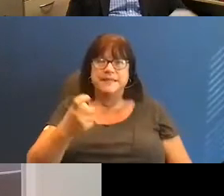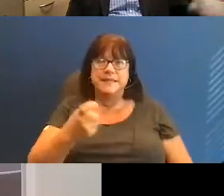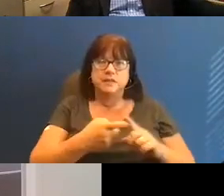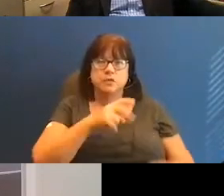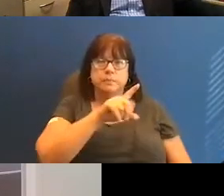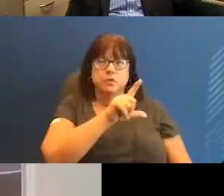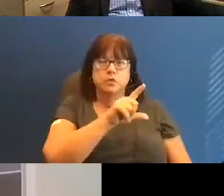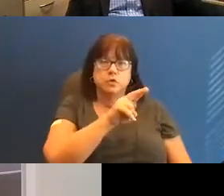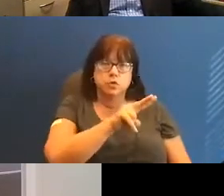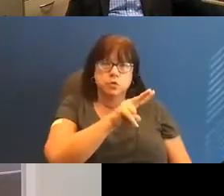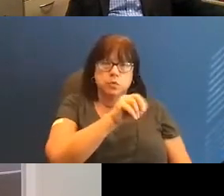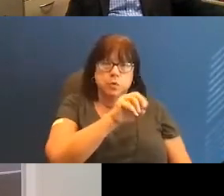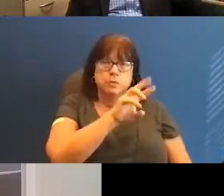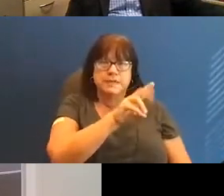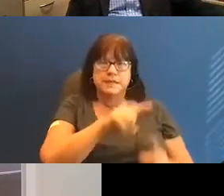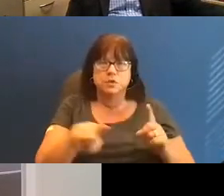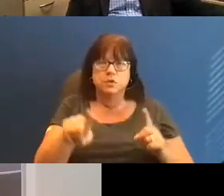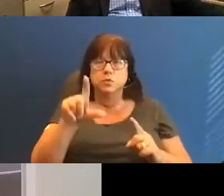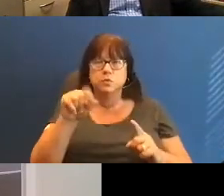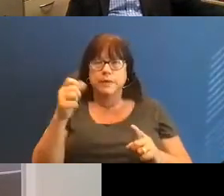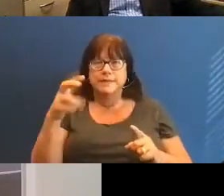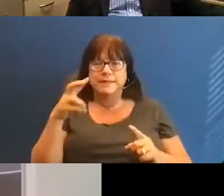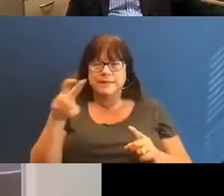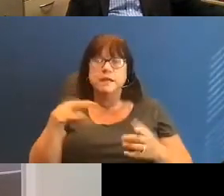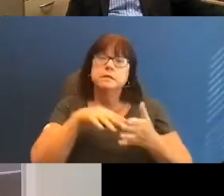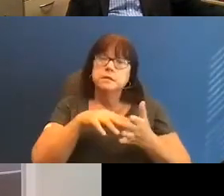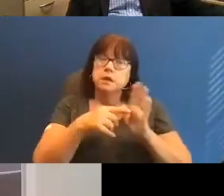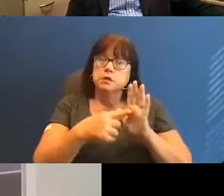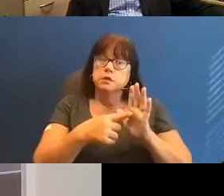Studies and surveys have also shown that students often don't buy an assigned textbook when they